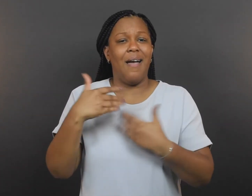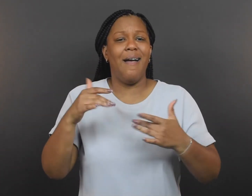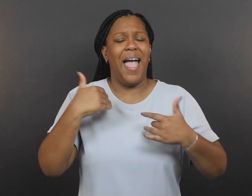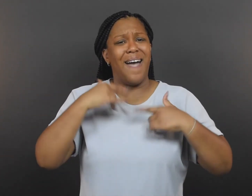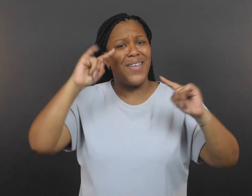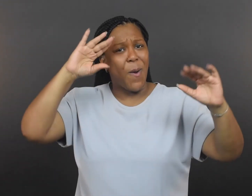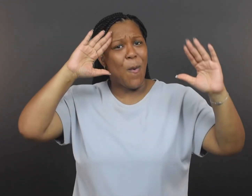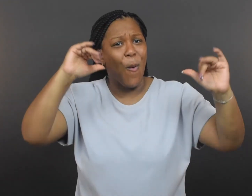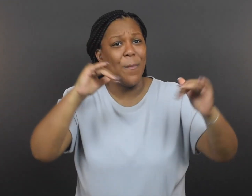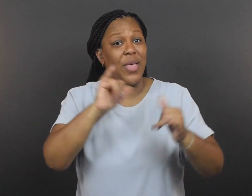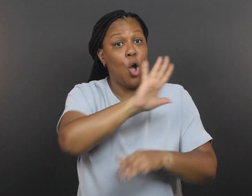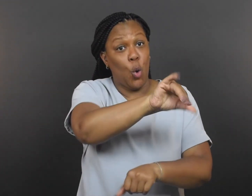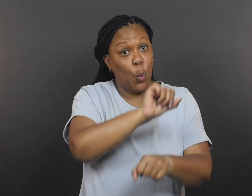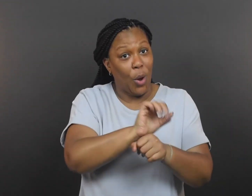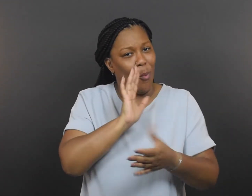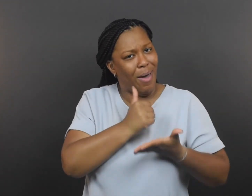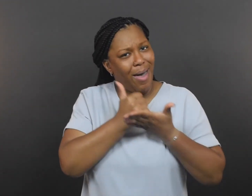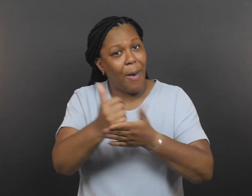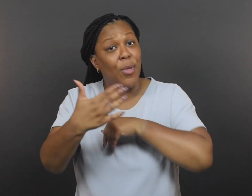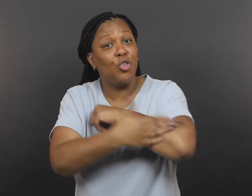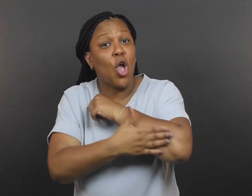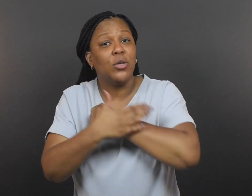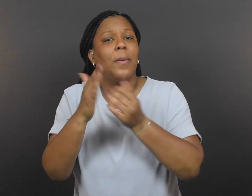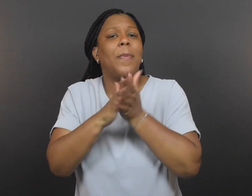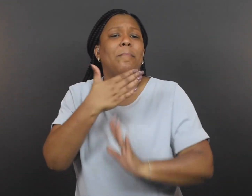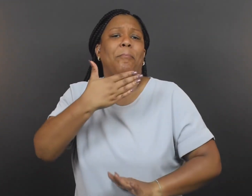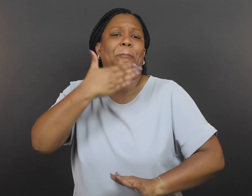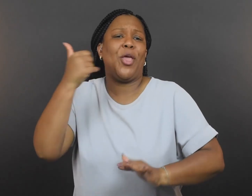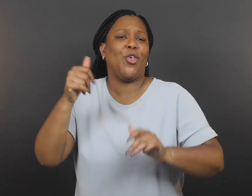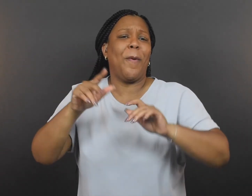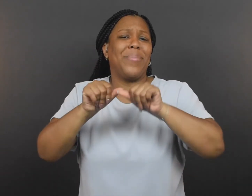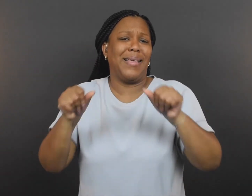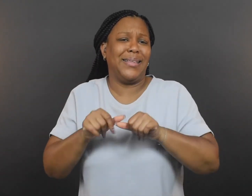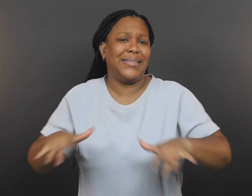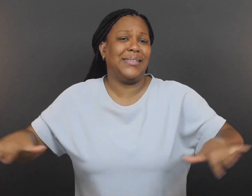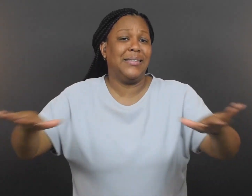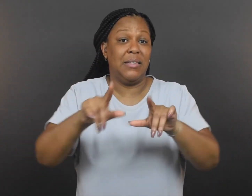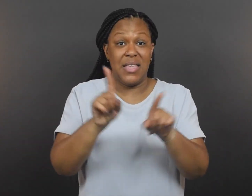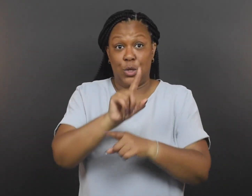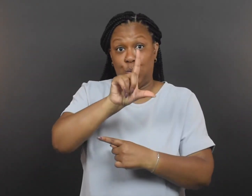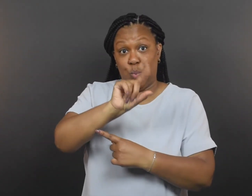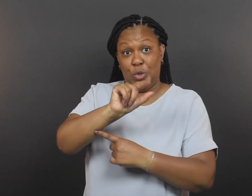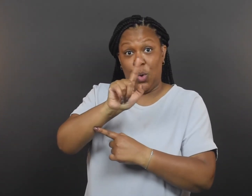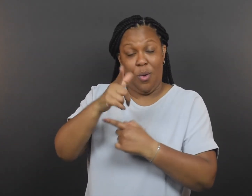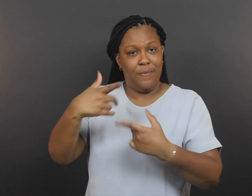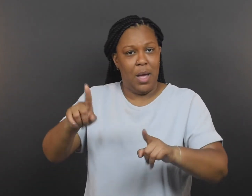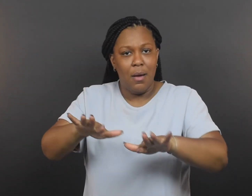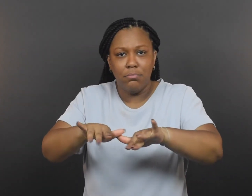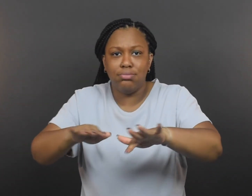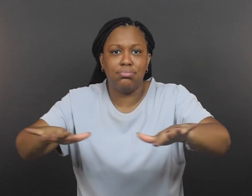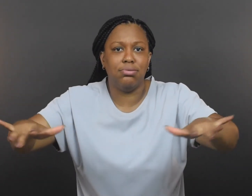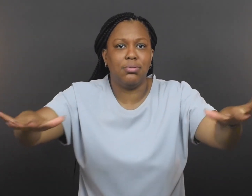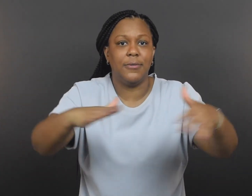Jessica holds out hope that her work will help the country be in better shape as 2021 unfolds.